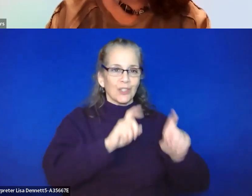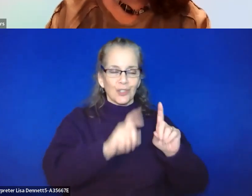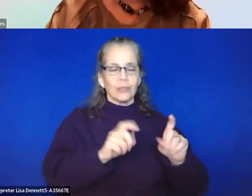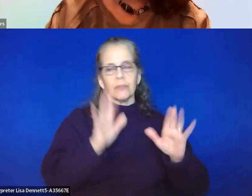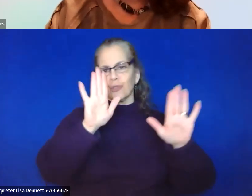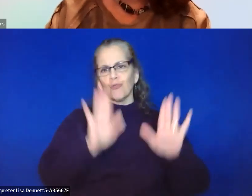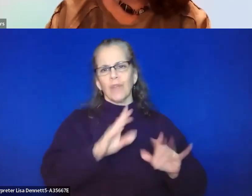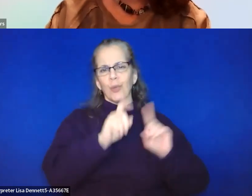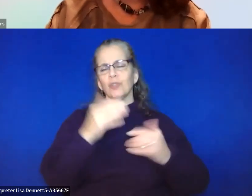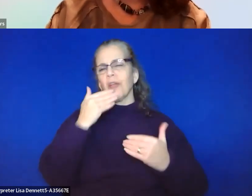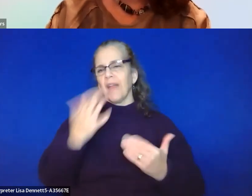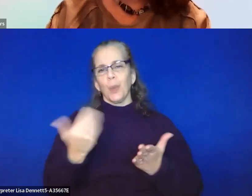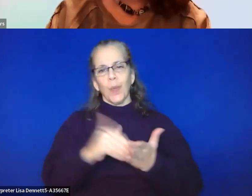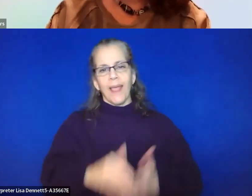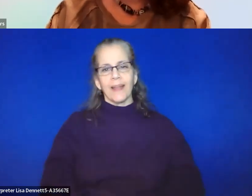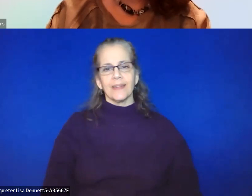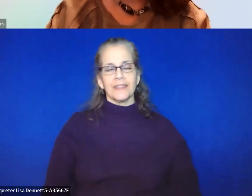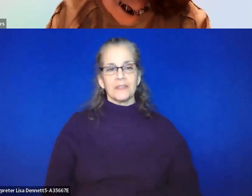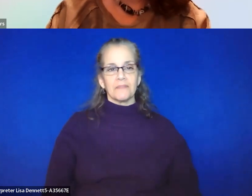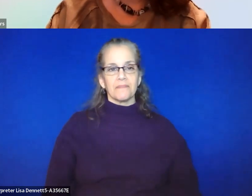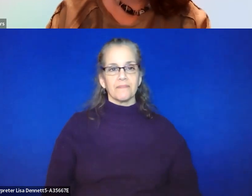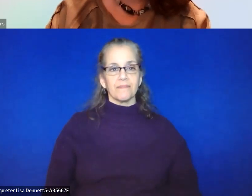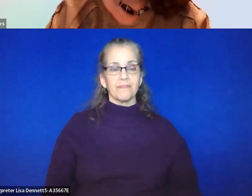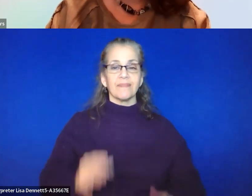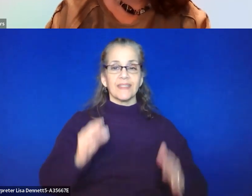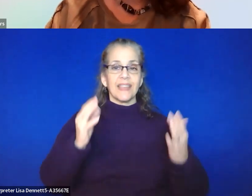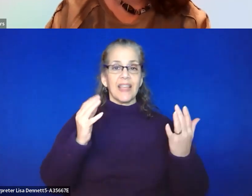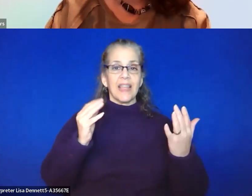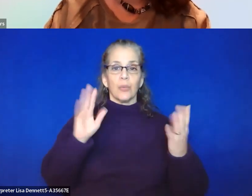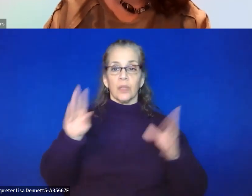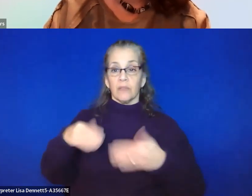you again! And we'll bring it back to you guys to wrap us up.